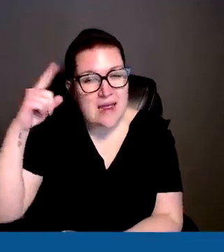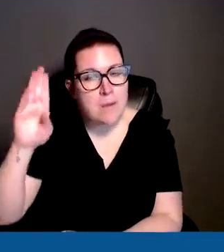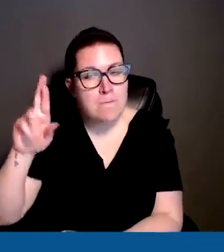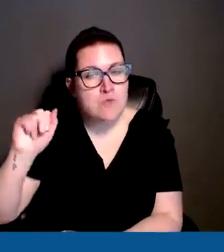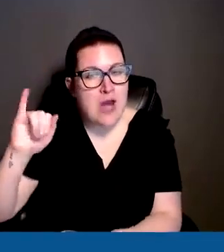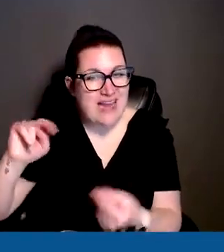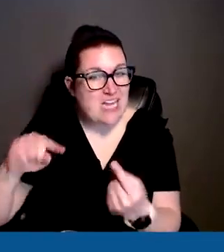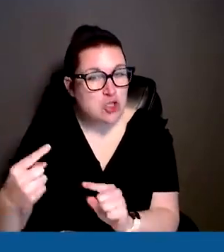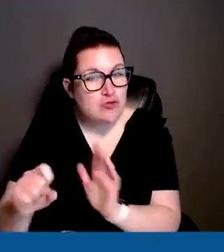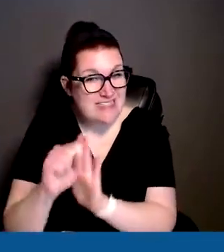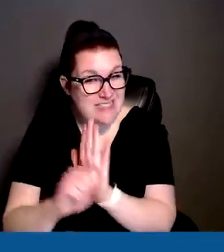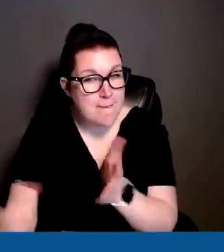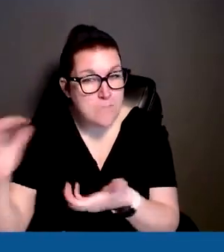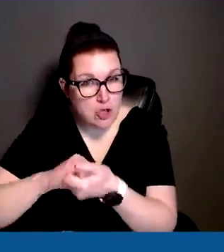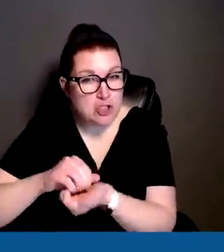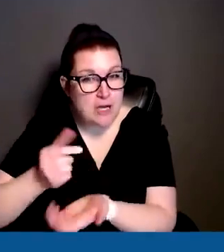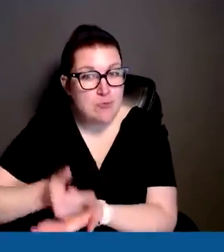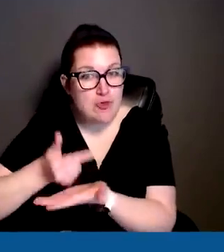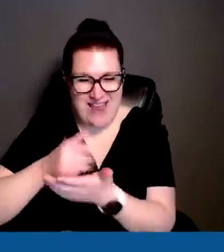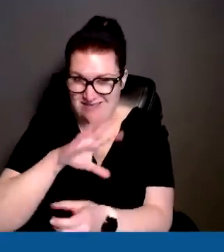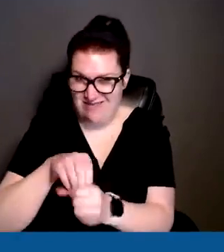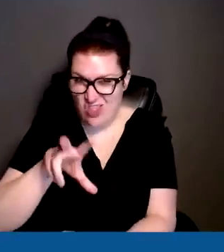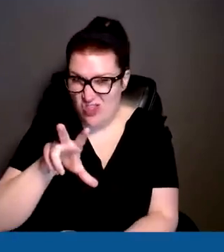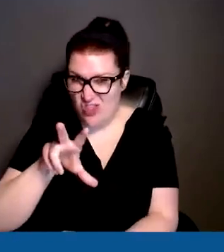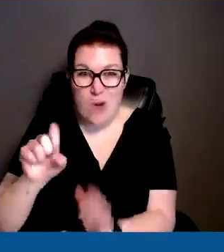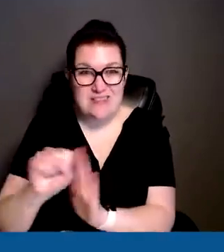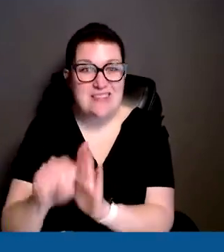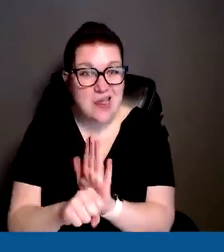And in addition to the Centers for Independent Living program, we also